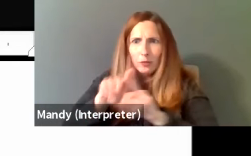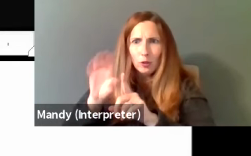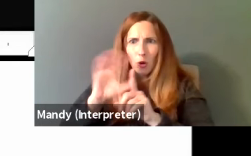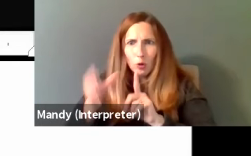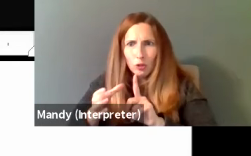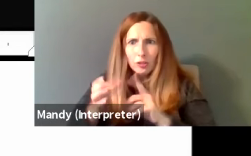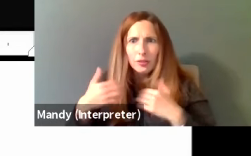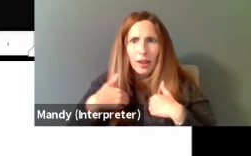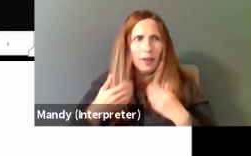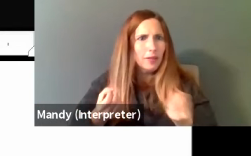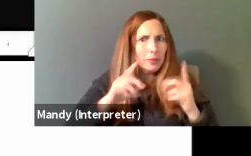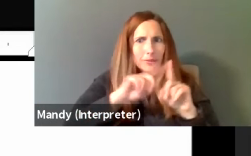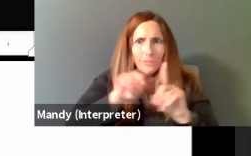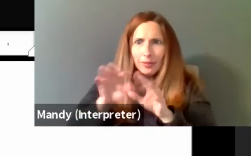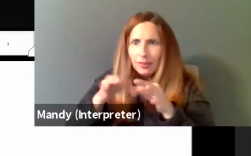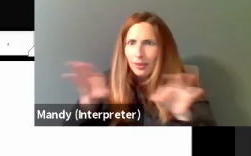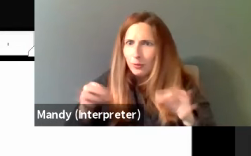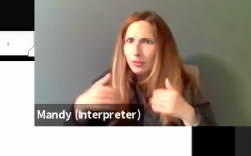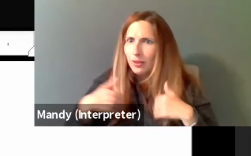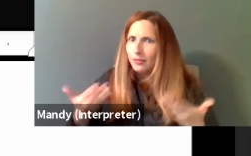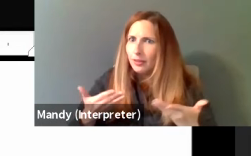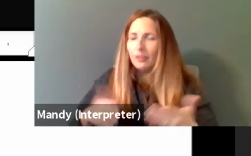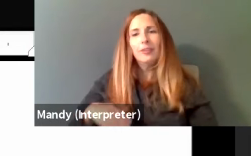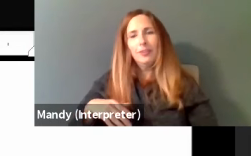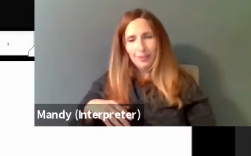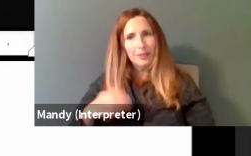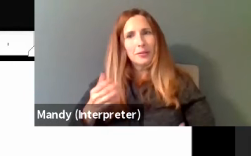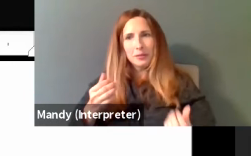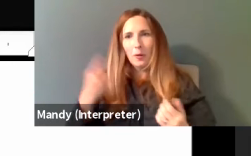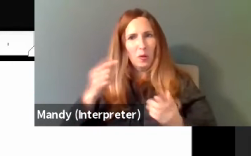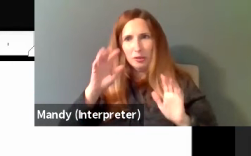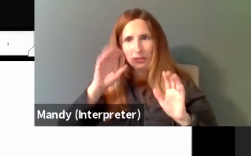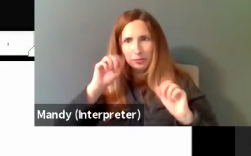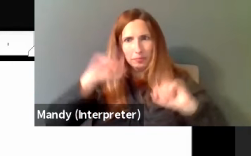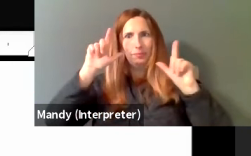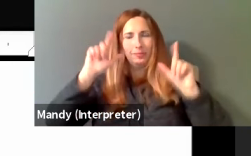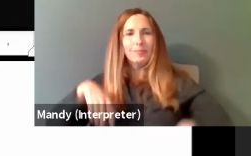by the number of languages represented. We passed out ahead of time.